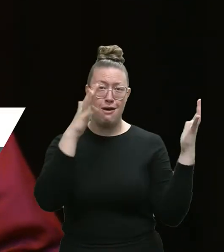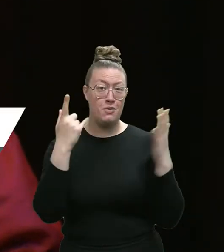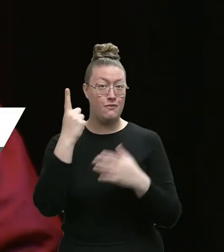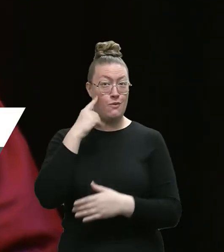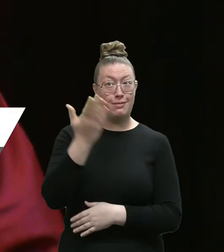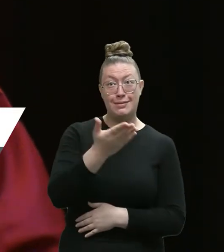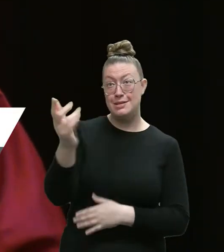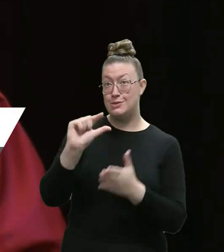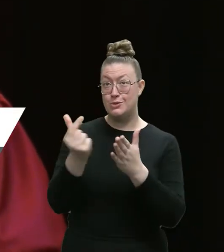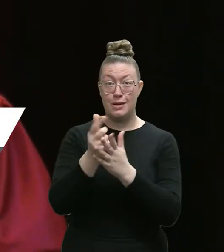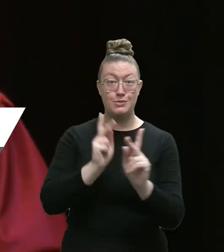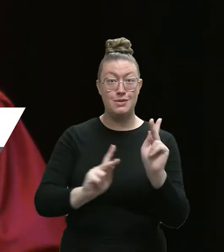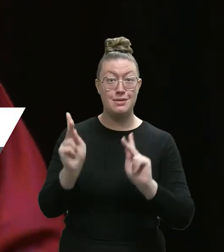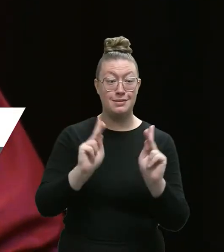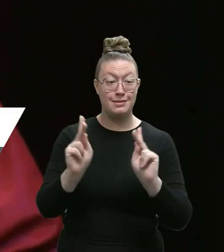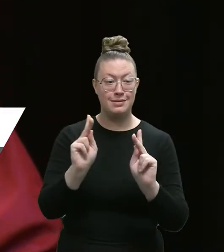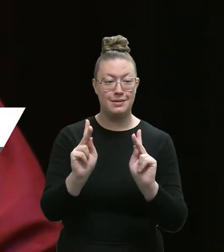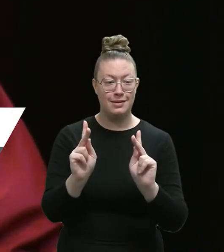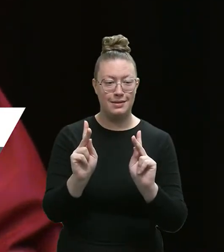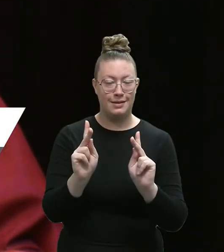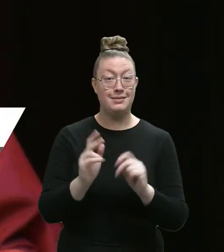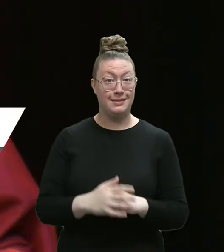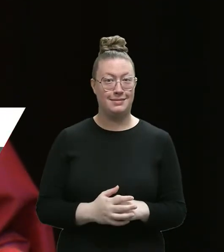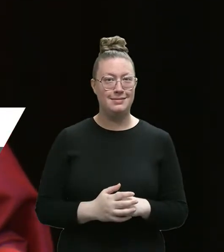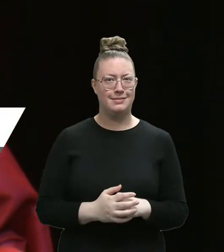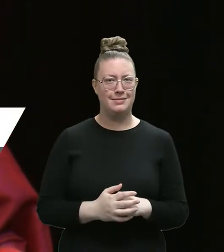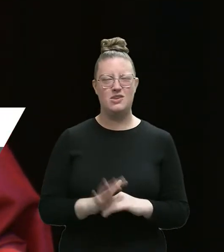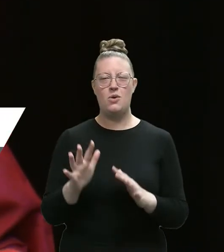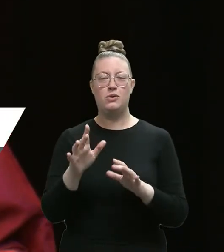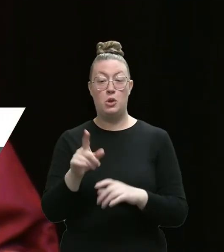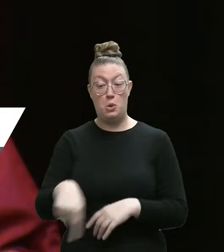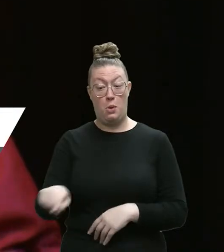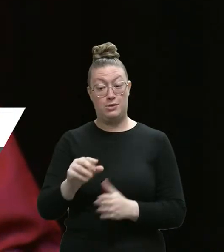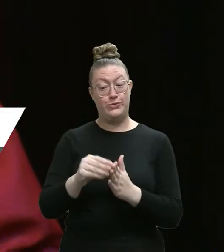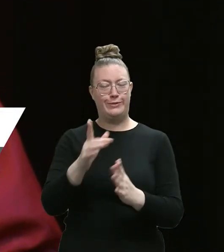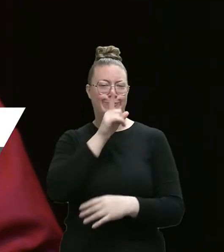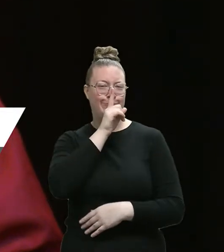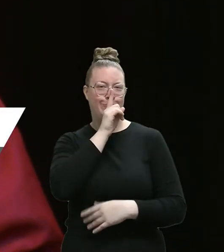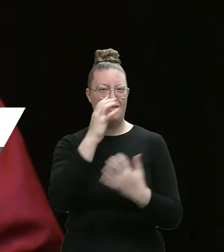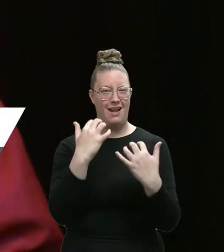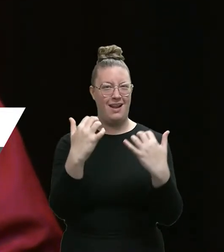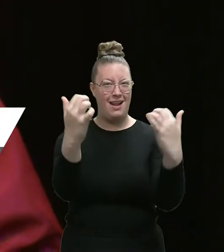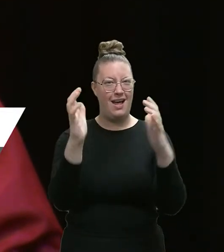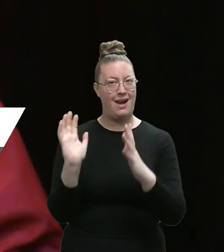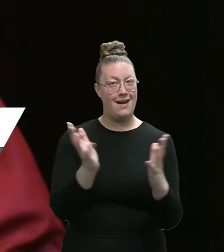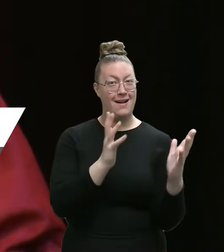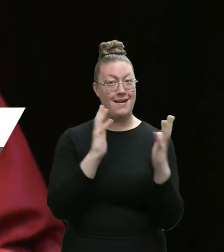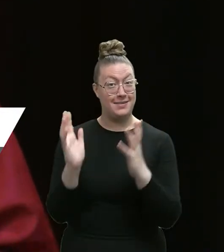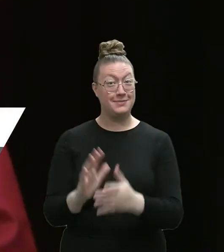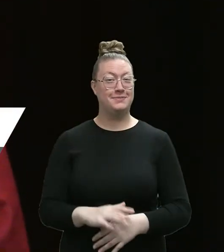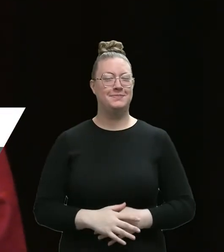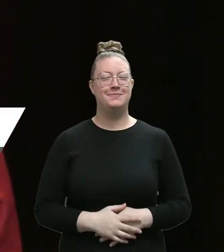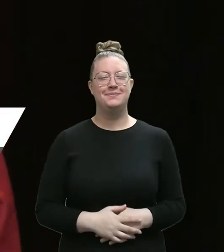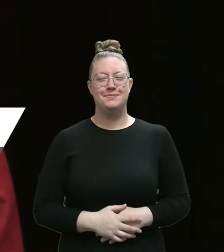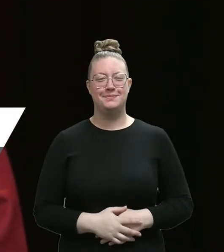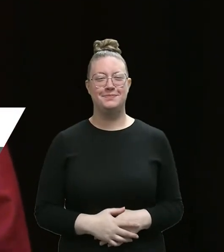don't know if where we are, we can quickly either, by way of our car or our phone navigate to the place that we need to be.